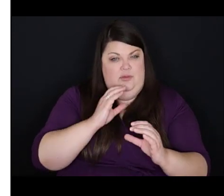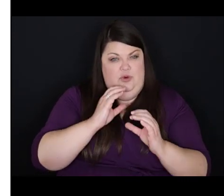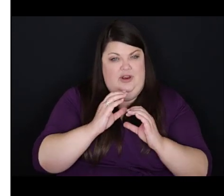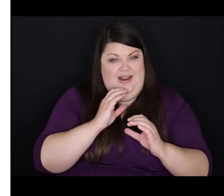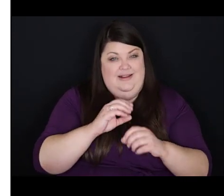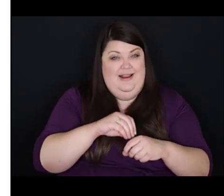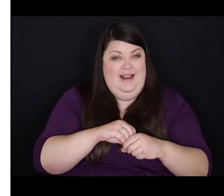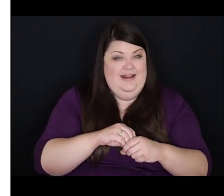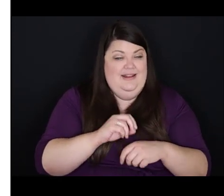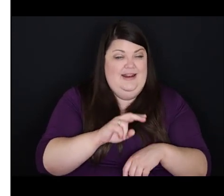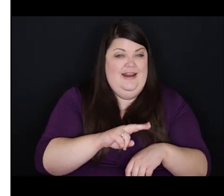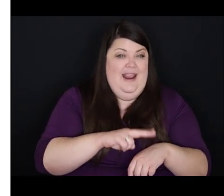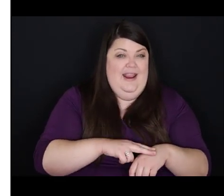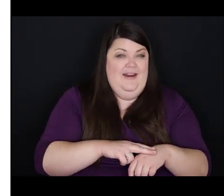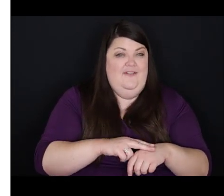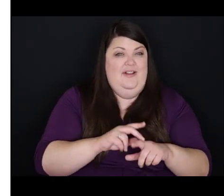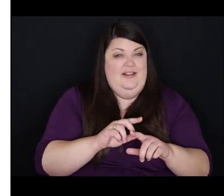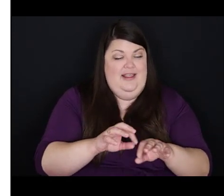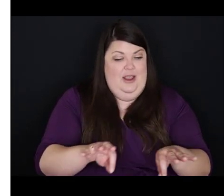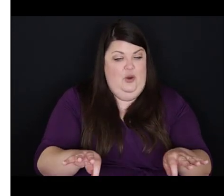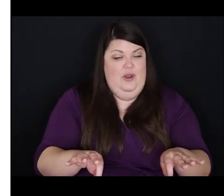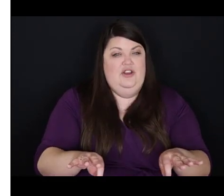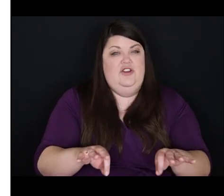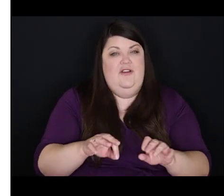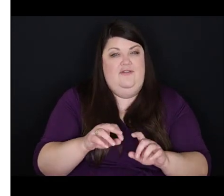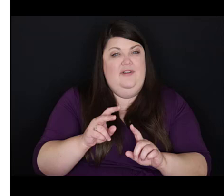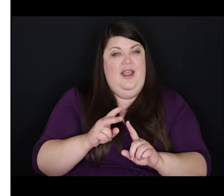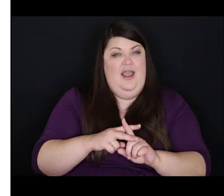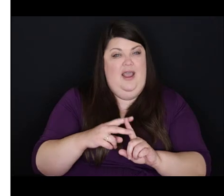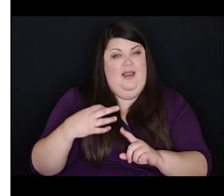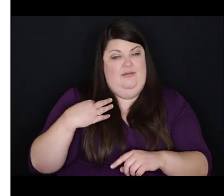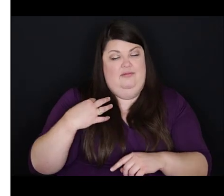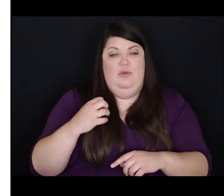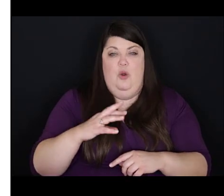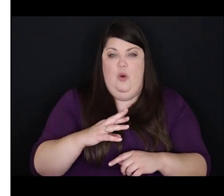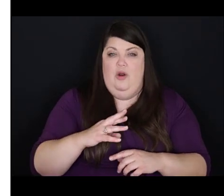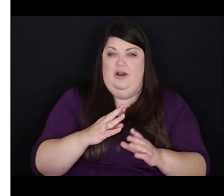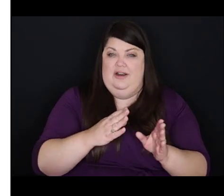language of applicants or eligible individuals who have limited English-speaking ability.